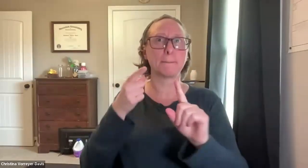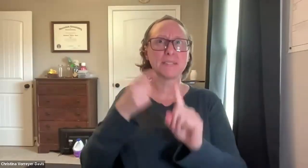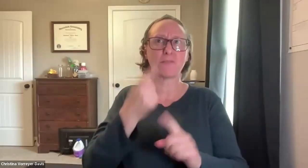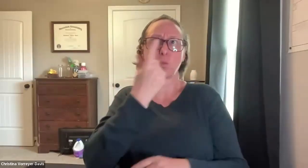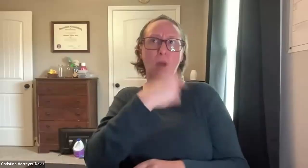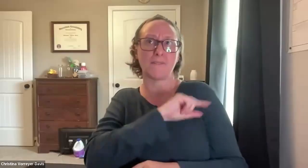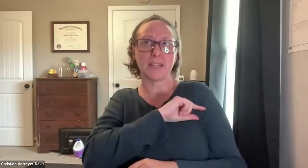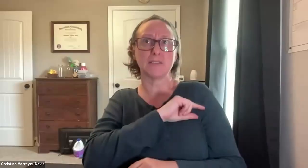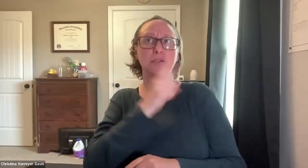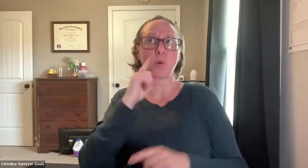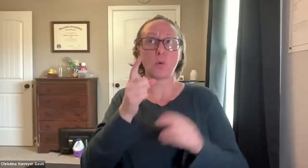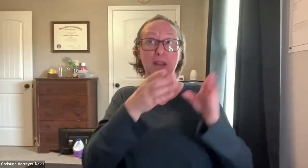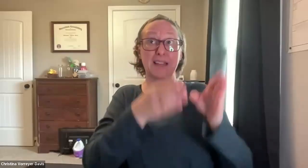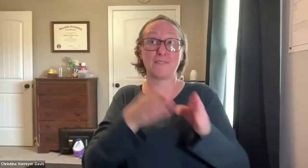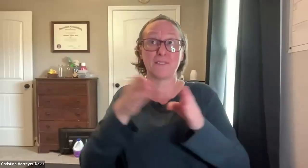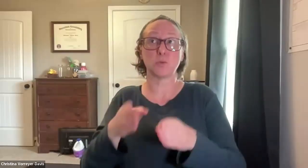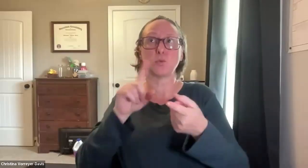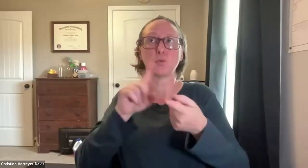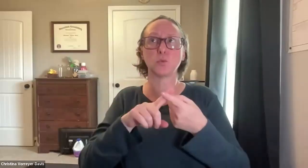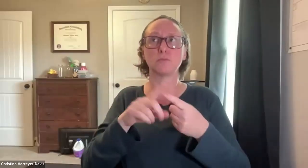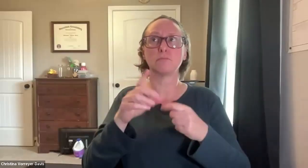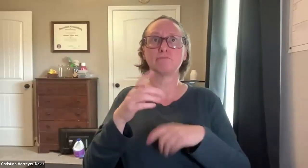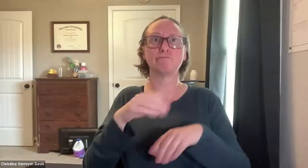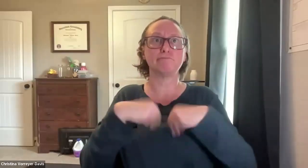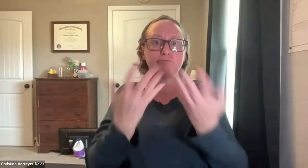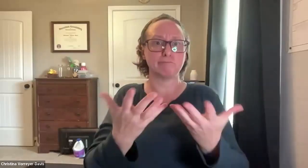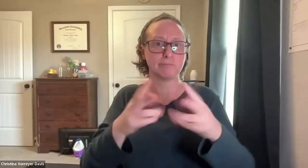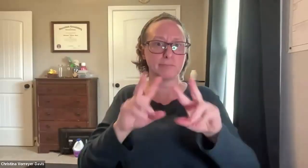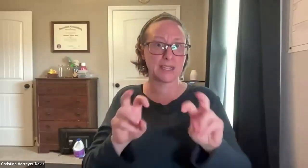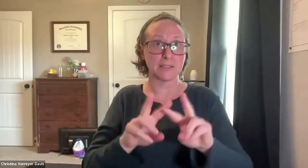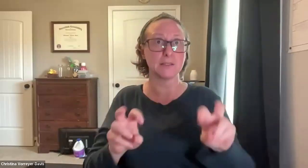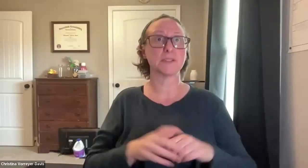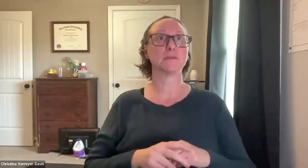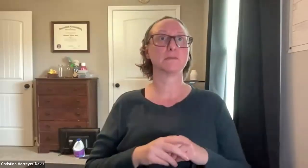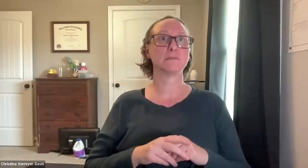They'll recommend specific qualifications for the individual to administer that assessment.